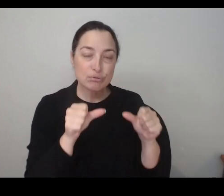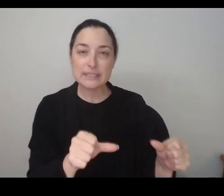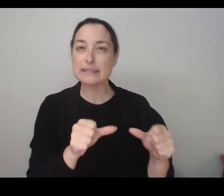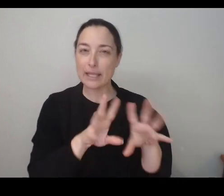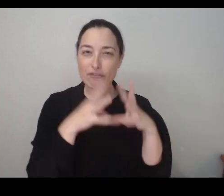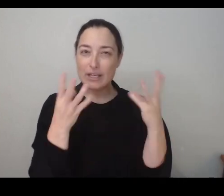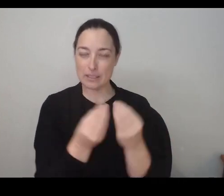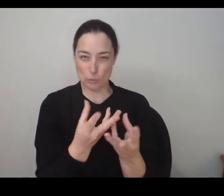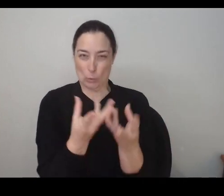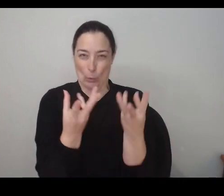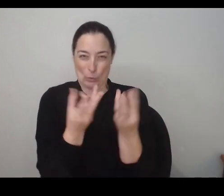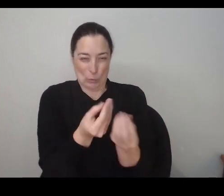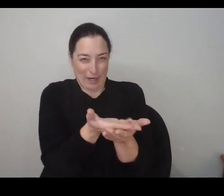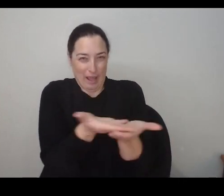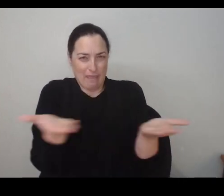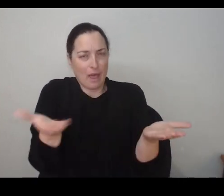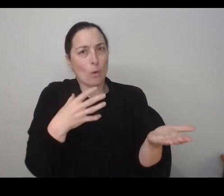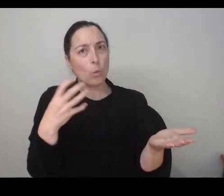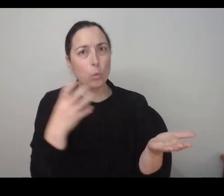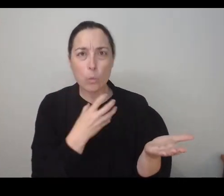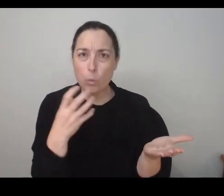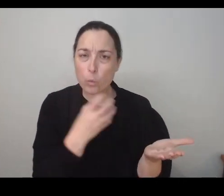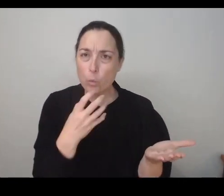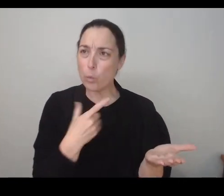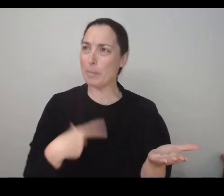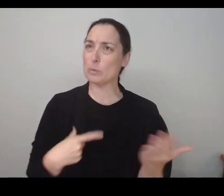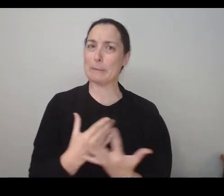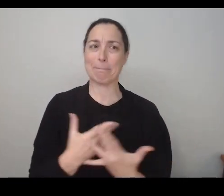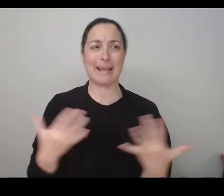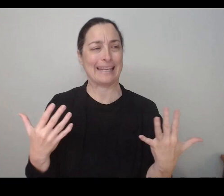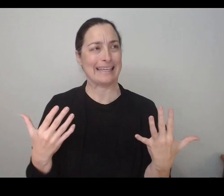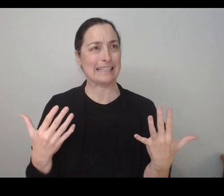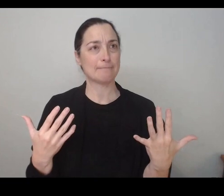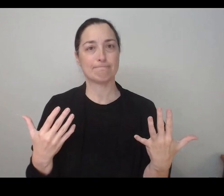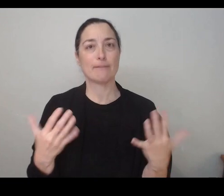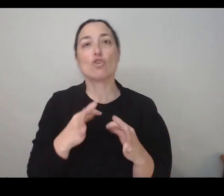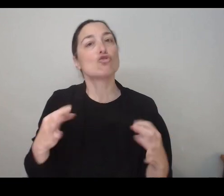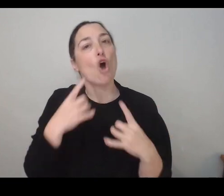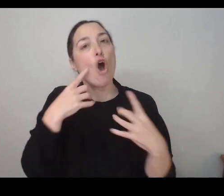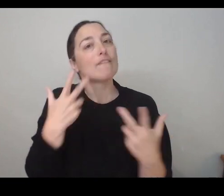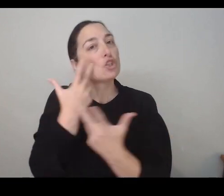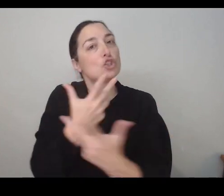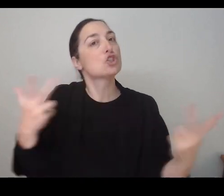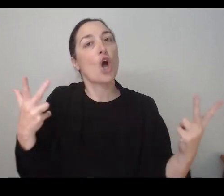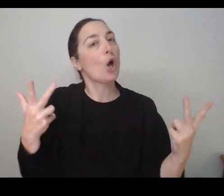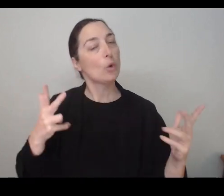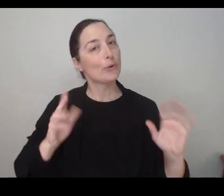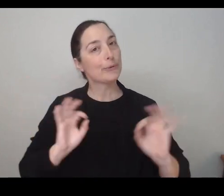And because many, many are not so often shown, many are not so often shown together.